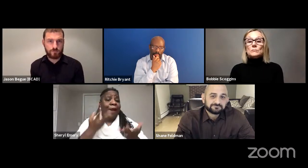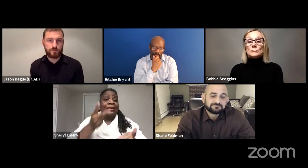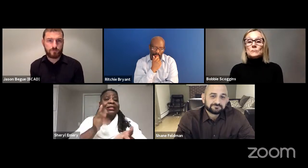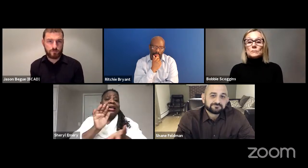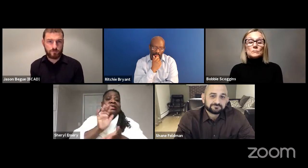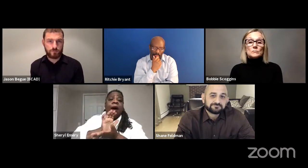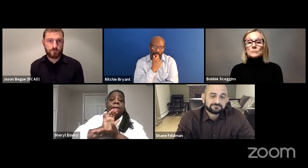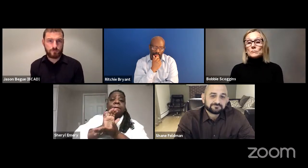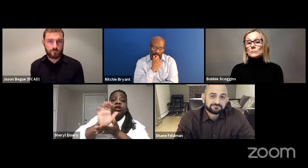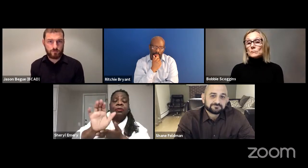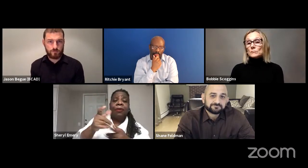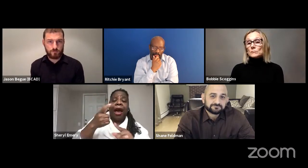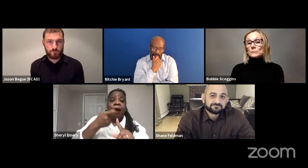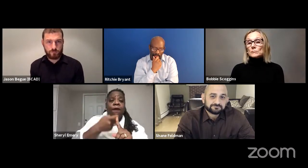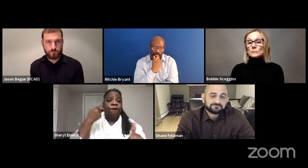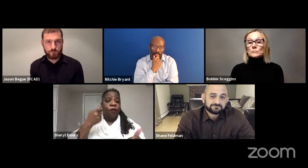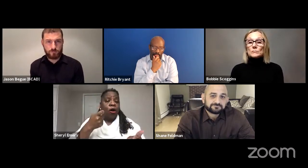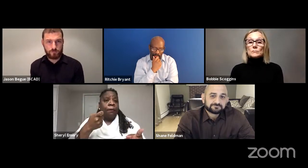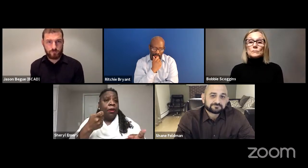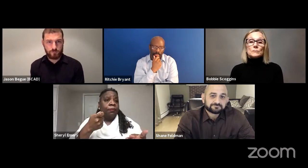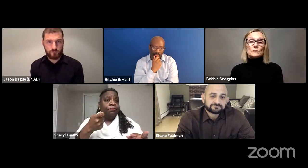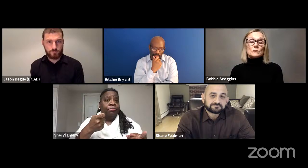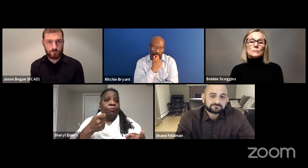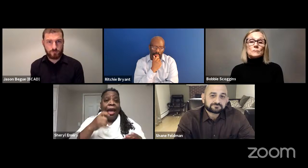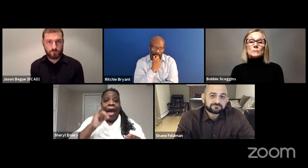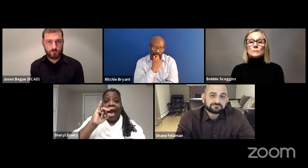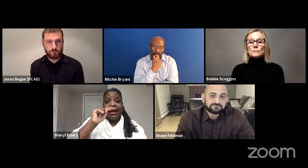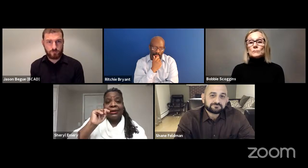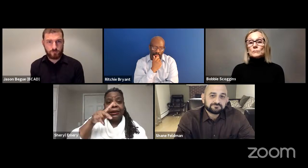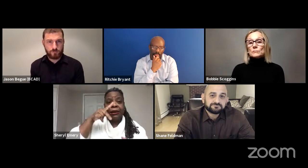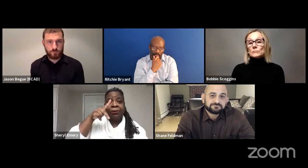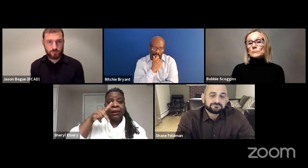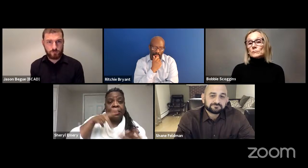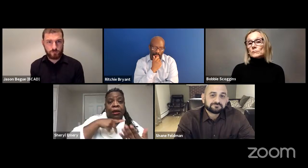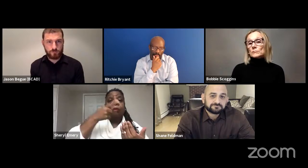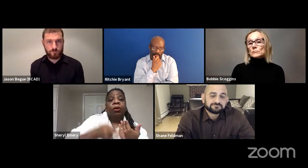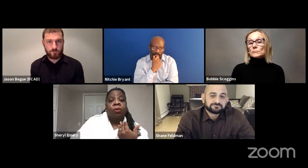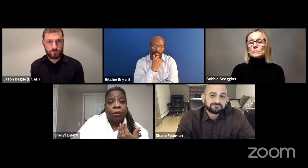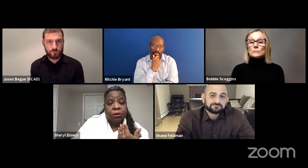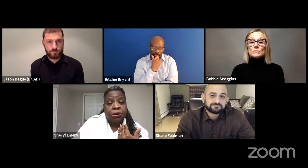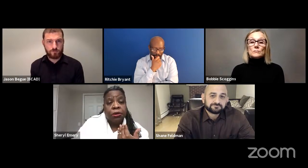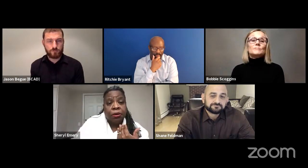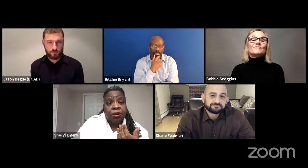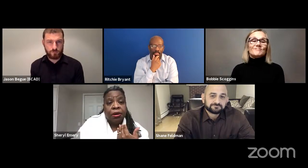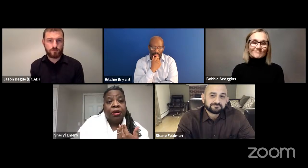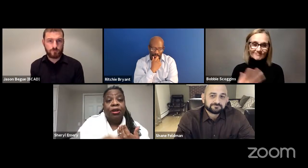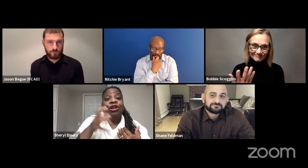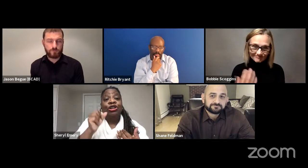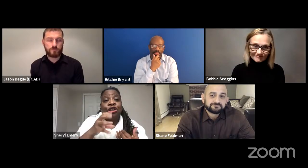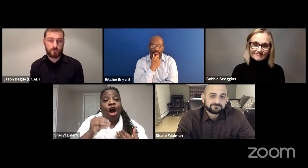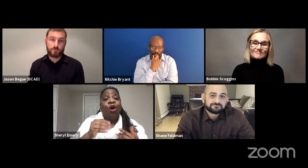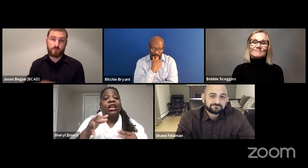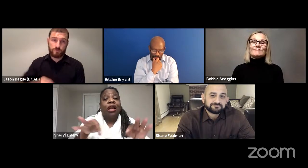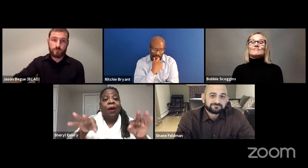in their workforce when it comes to interpreters. And you will get pushback from things like